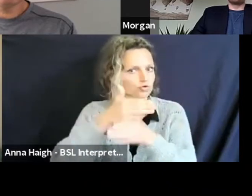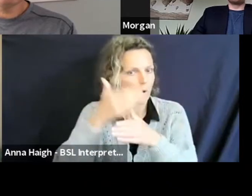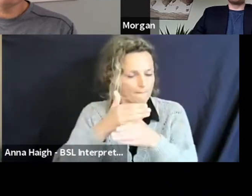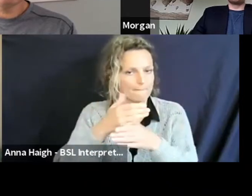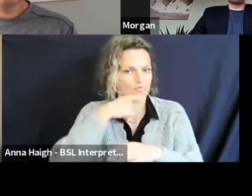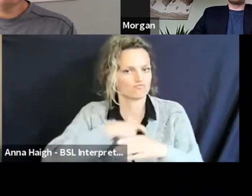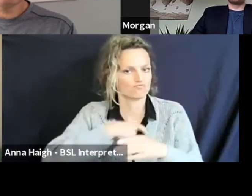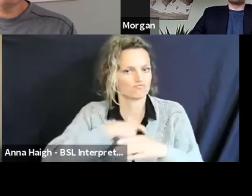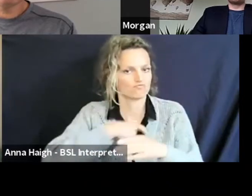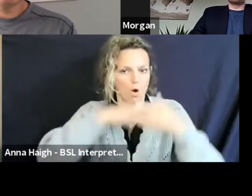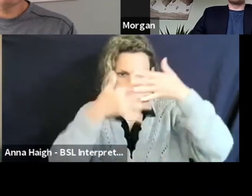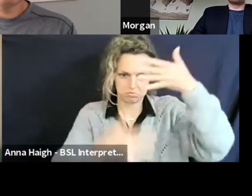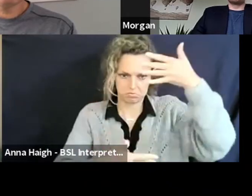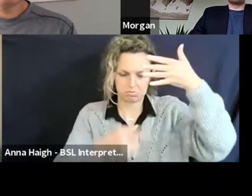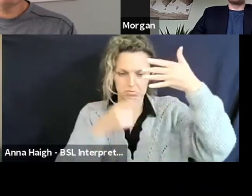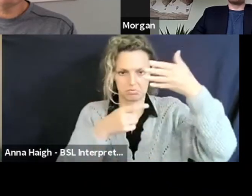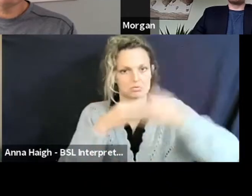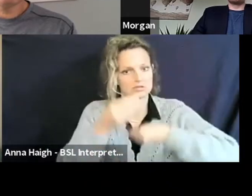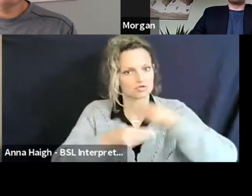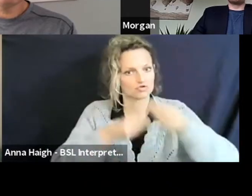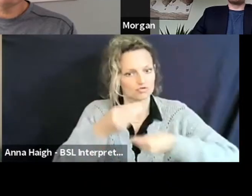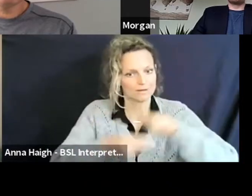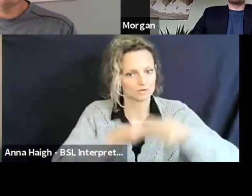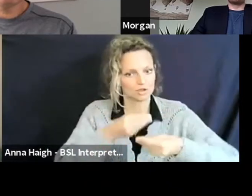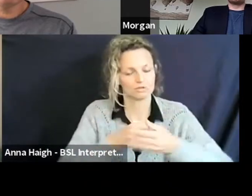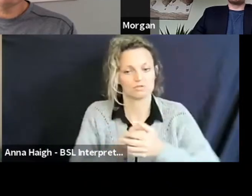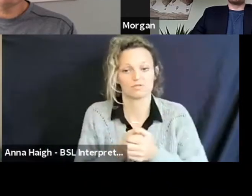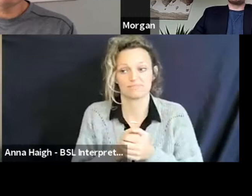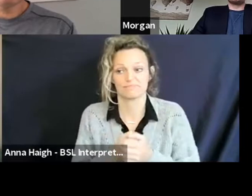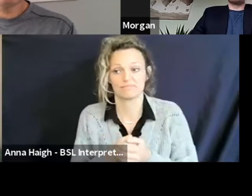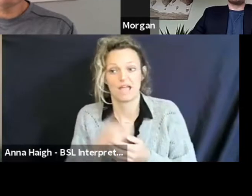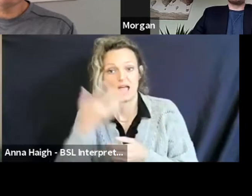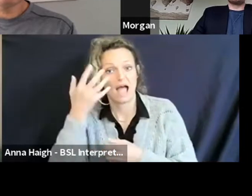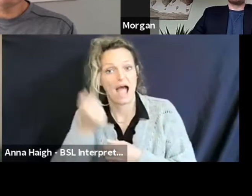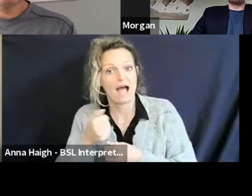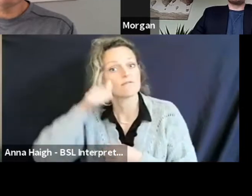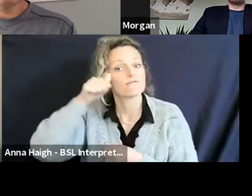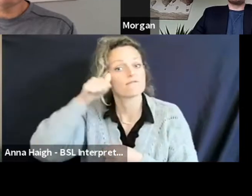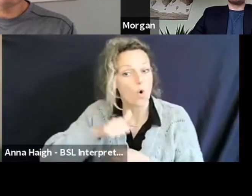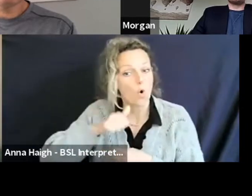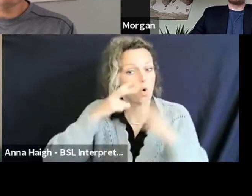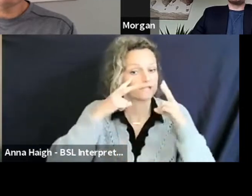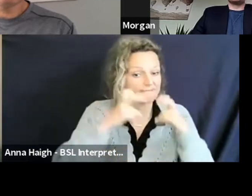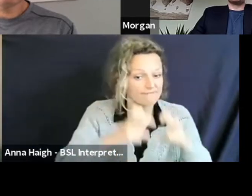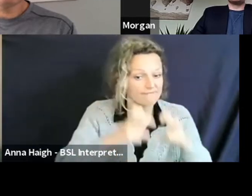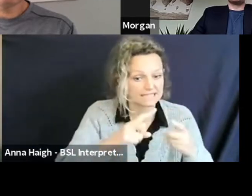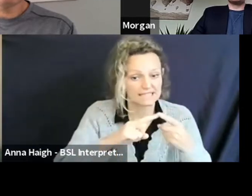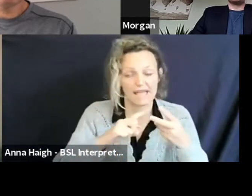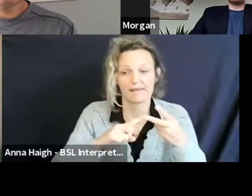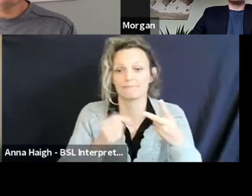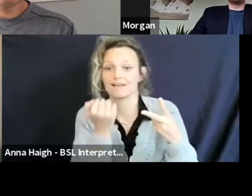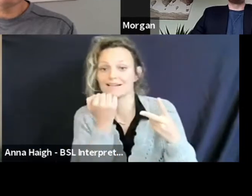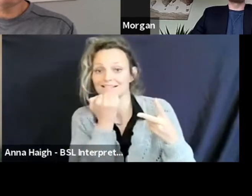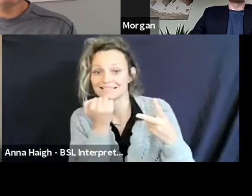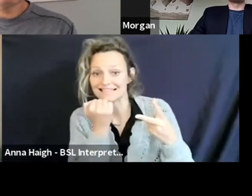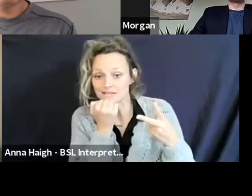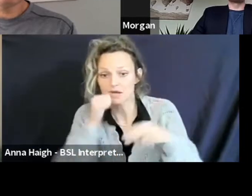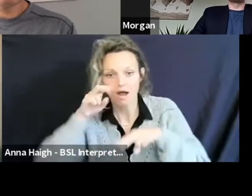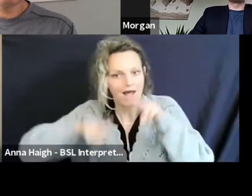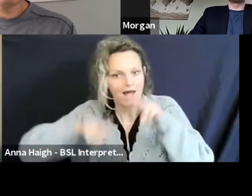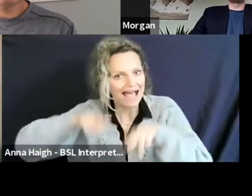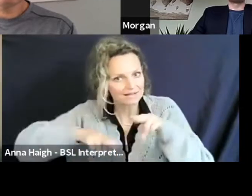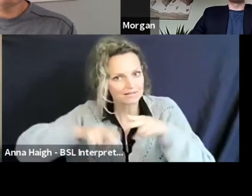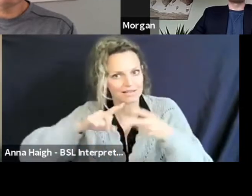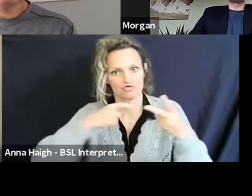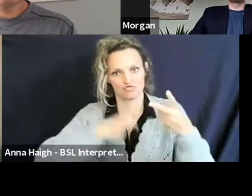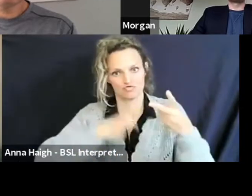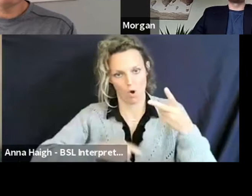In fact, if you go on to the Evenbreak job site you will see a range of those opportunities right now.